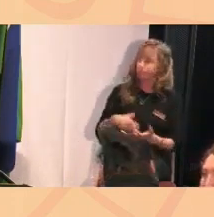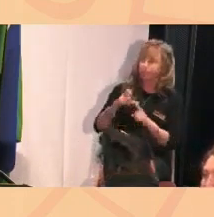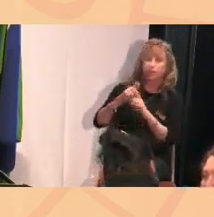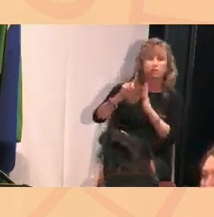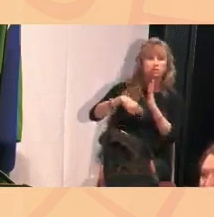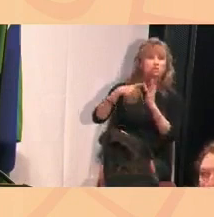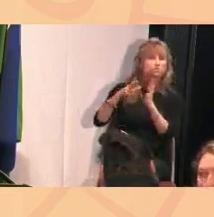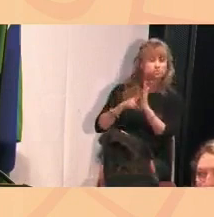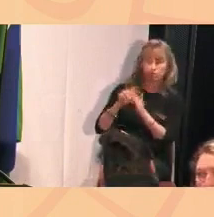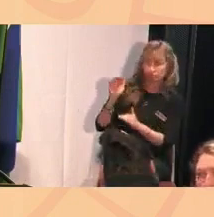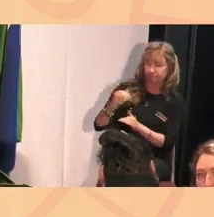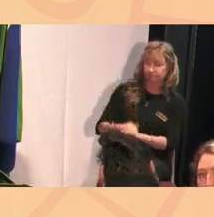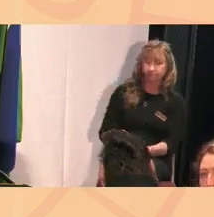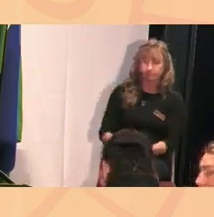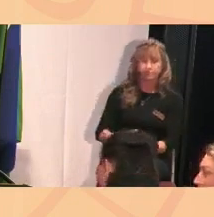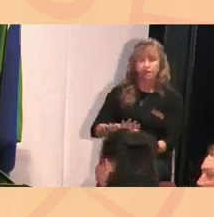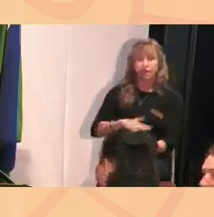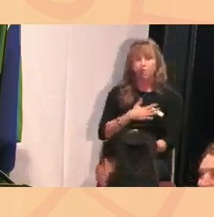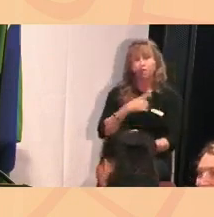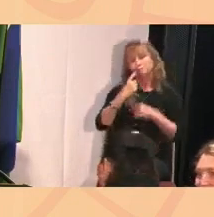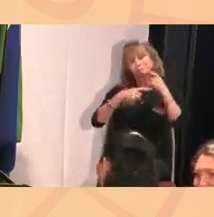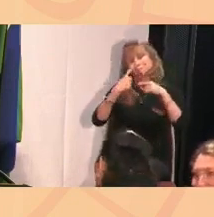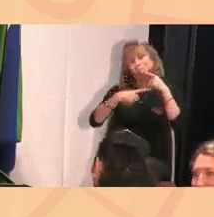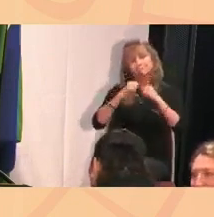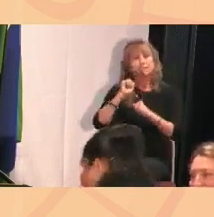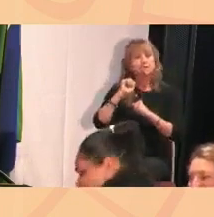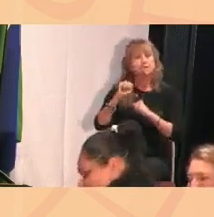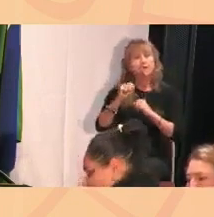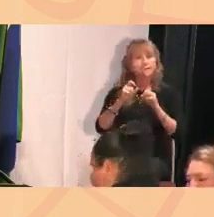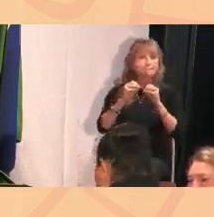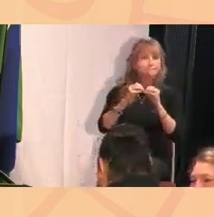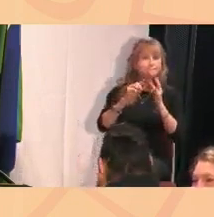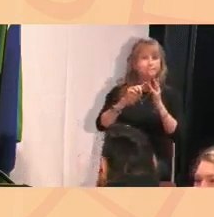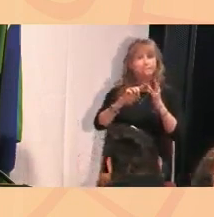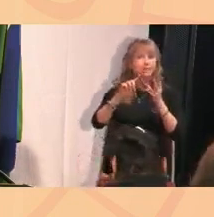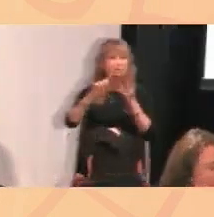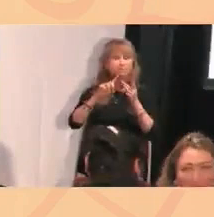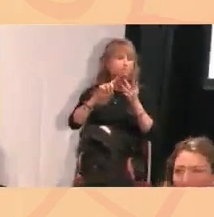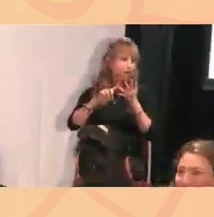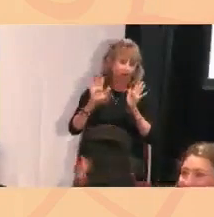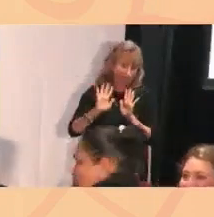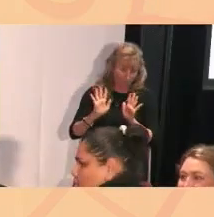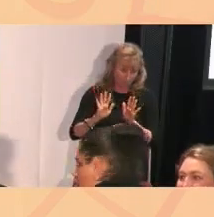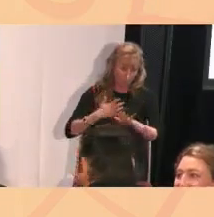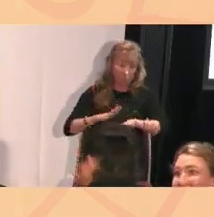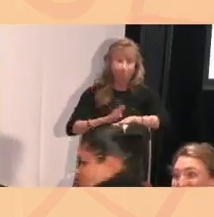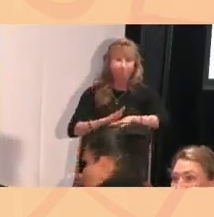and you can ask them a question at the end. So the first question Djon.